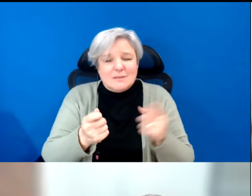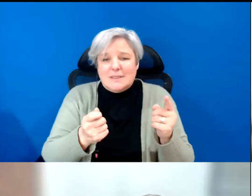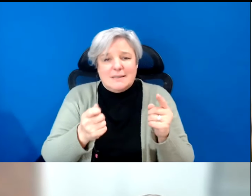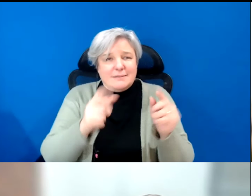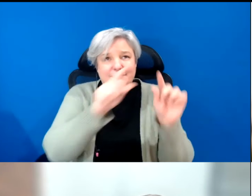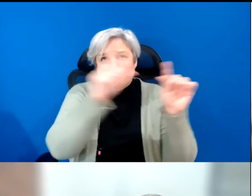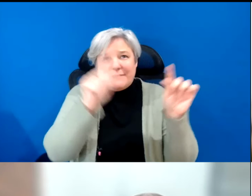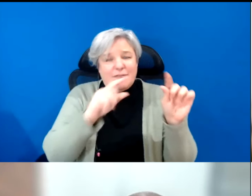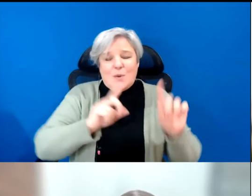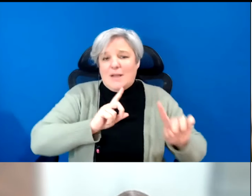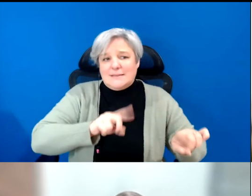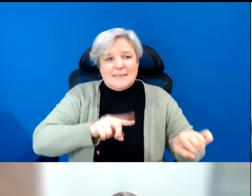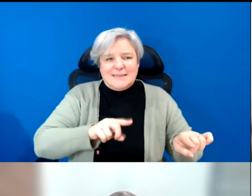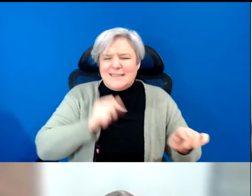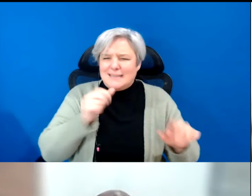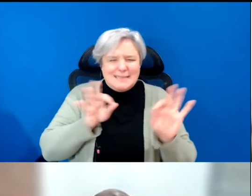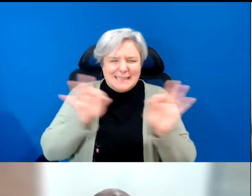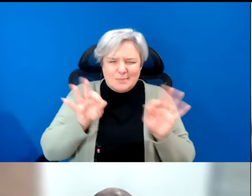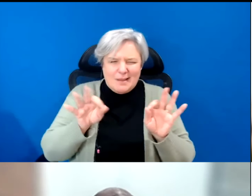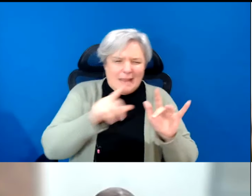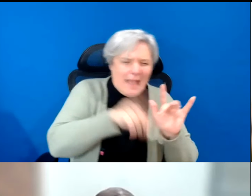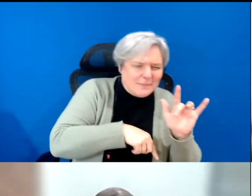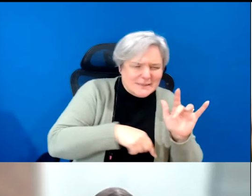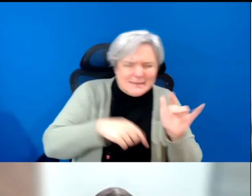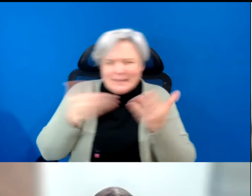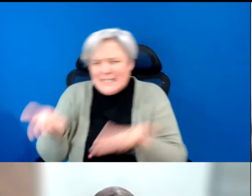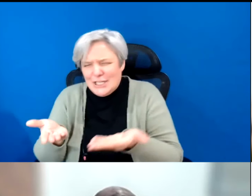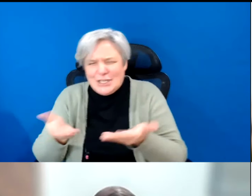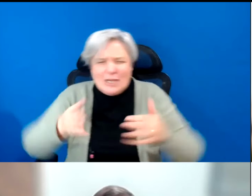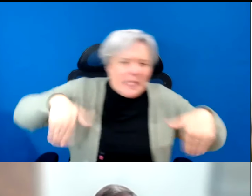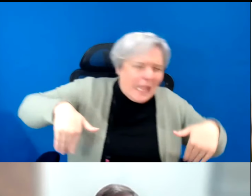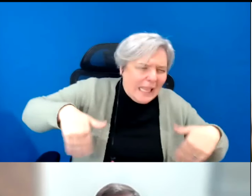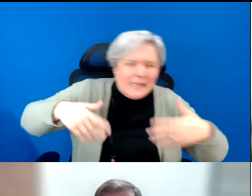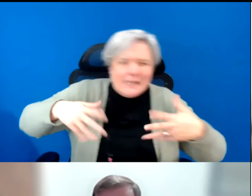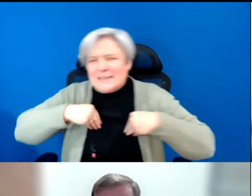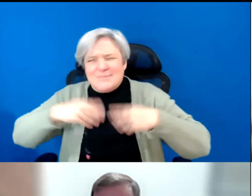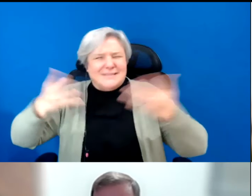and it doesn't explain, well, what's absent, what's present, tardy or accepted or excused or whatever,